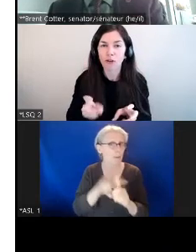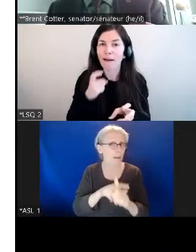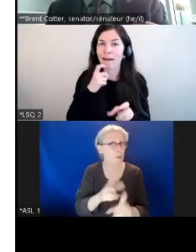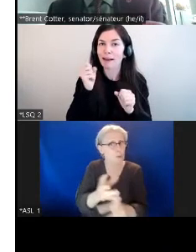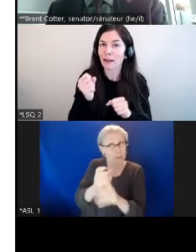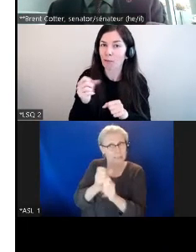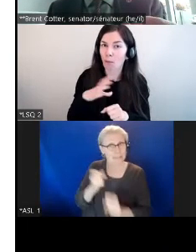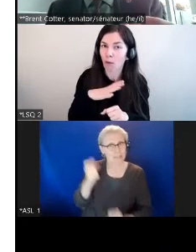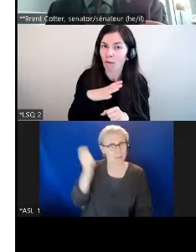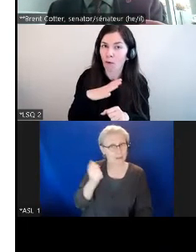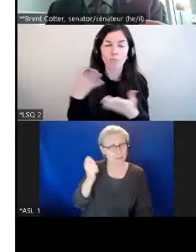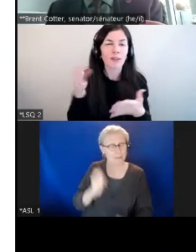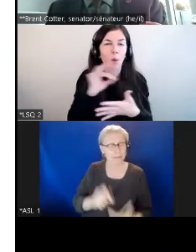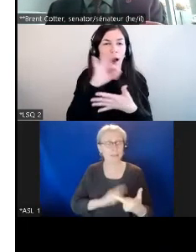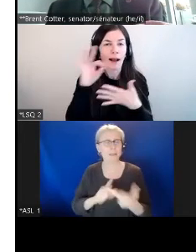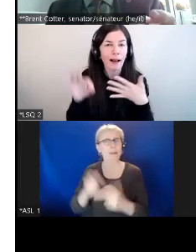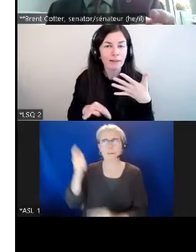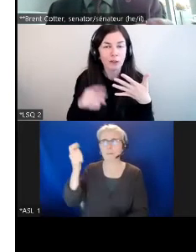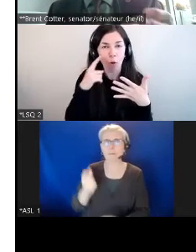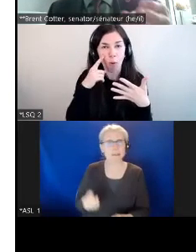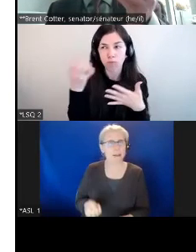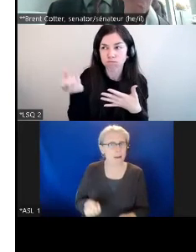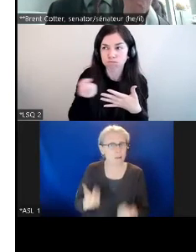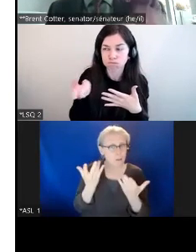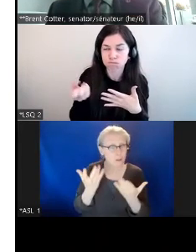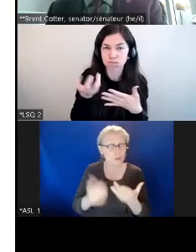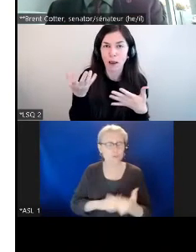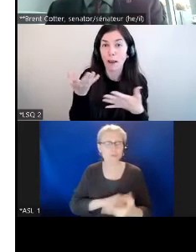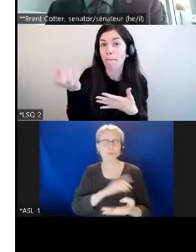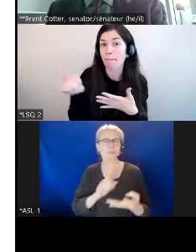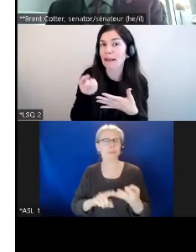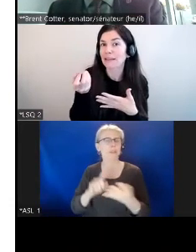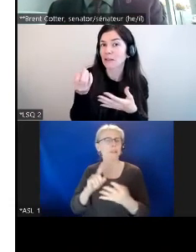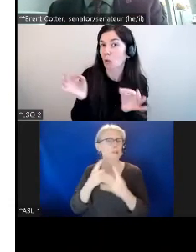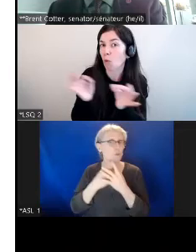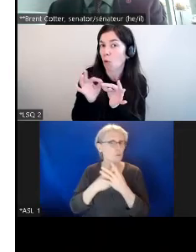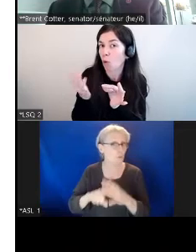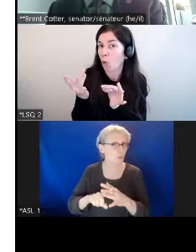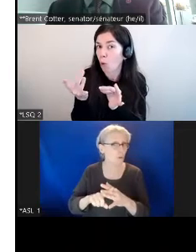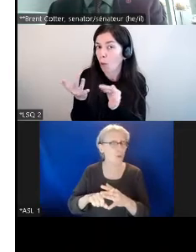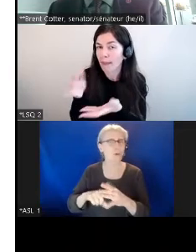HOW MUCH WILL THE BENEFIT BE FOR? WHETHER THE BENEFIT WILL BE INDEXED TO INFLATION.